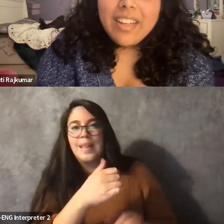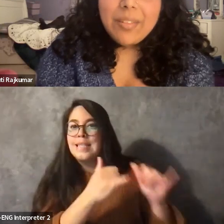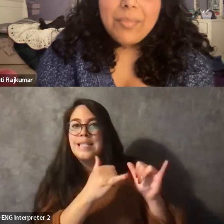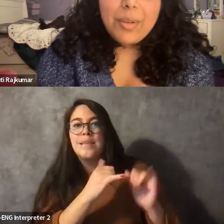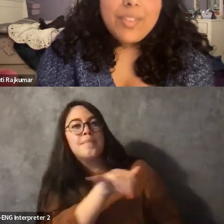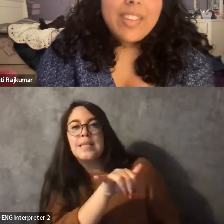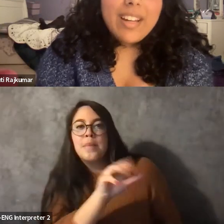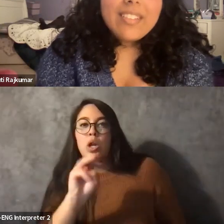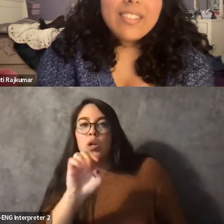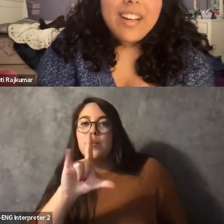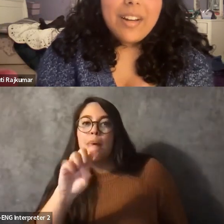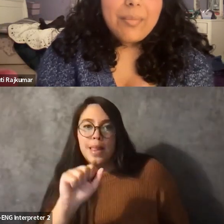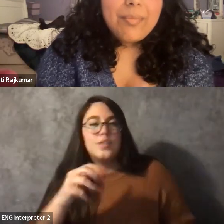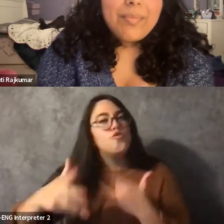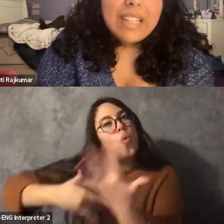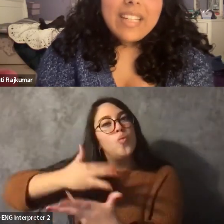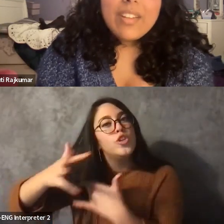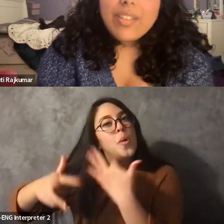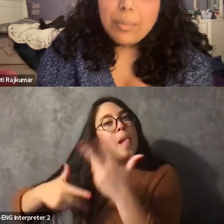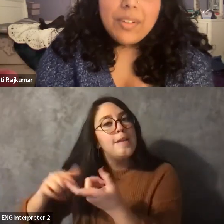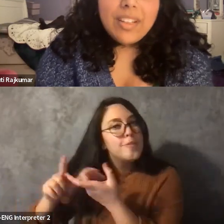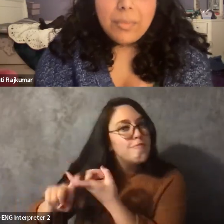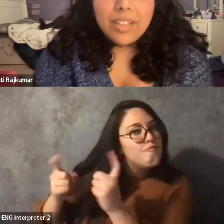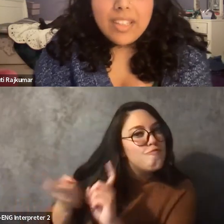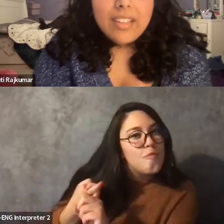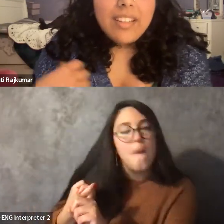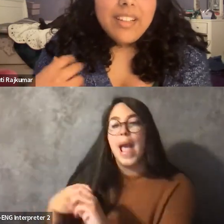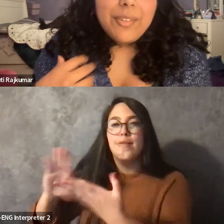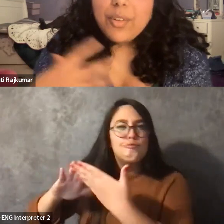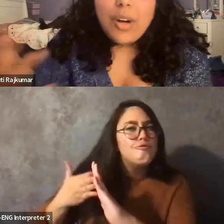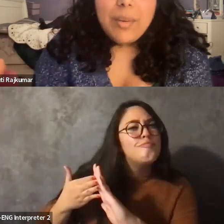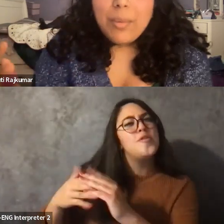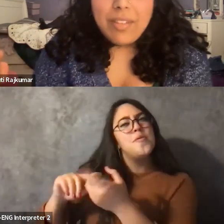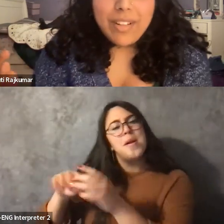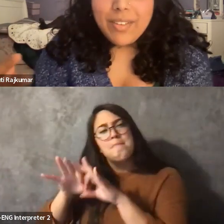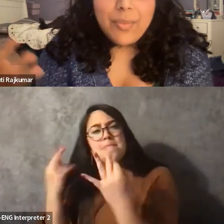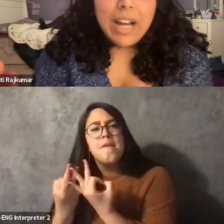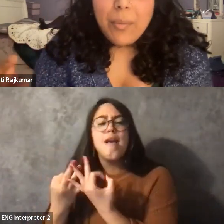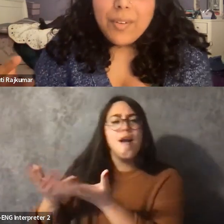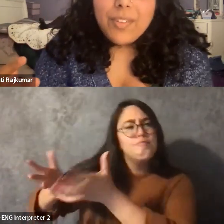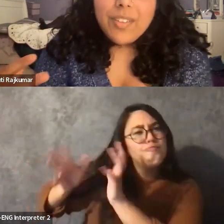I notice that leaning into community and really just talking with my friends for hours does